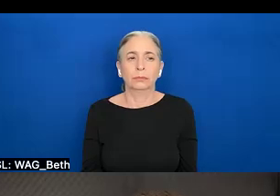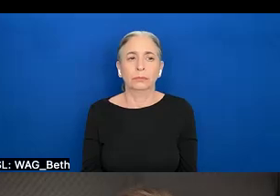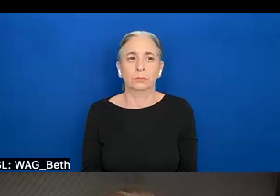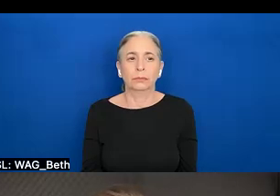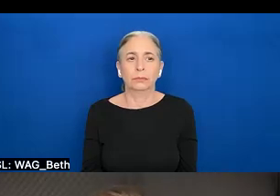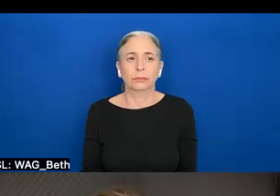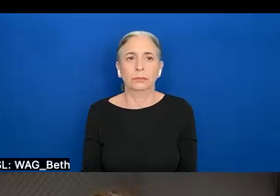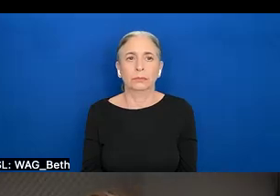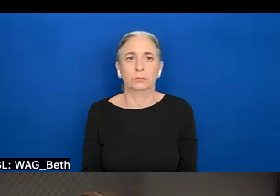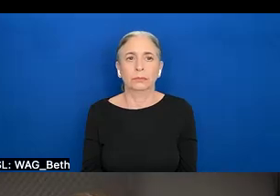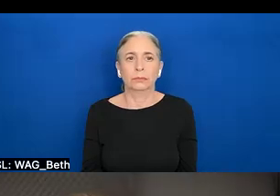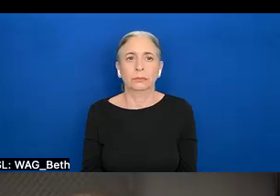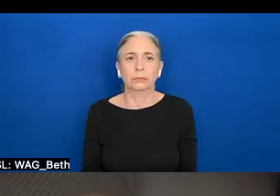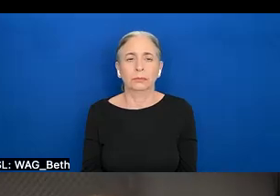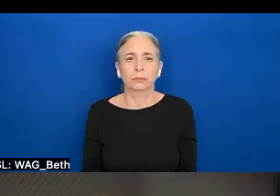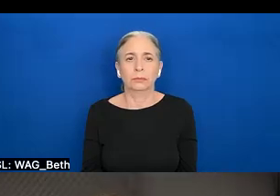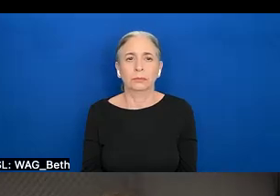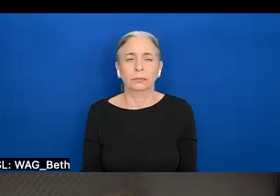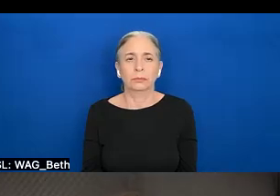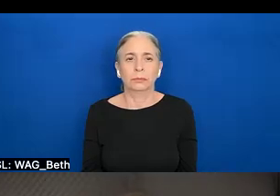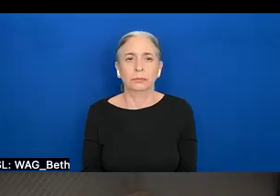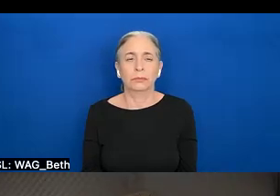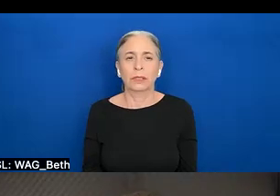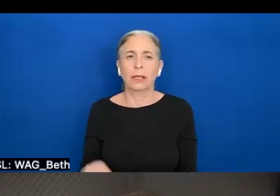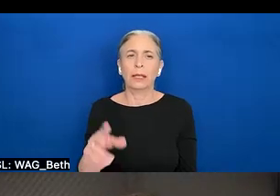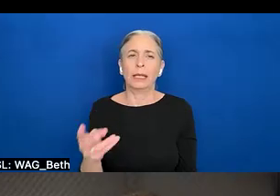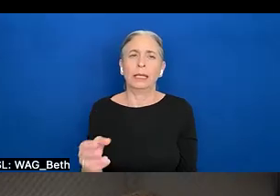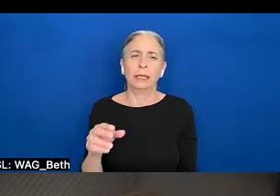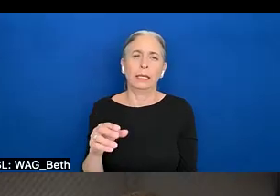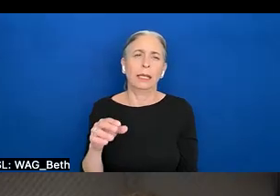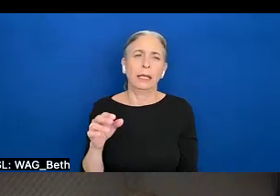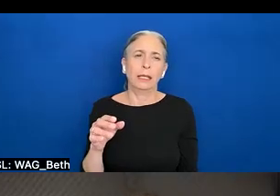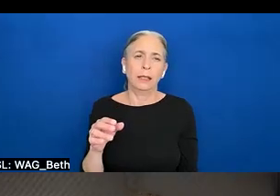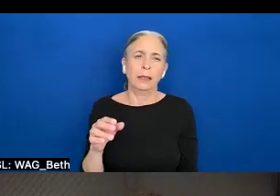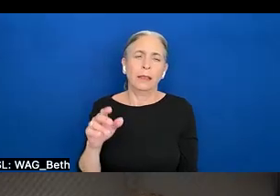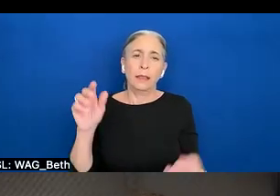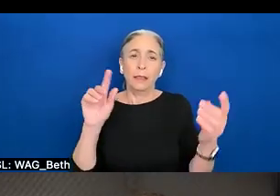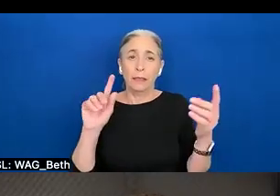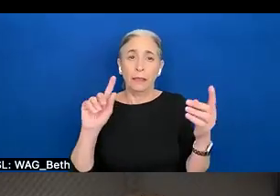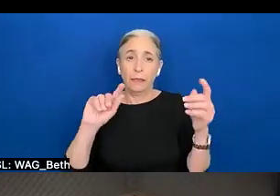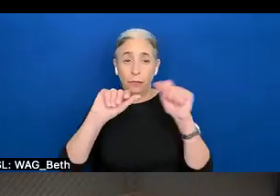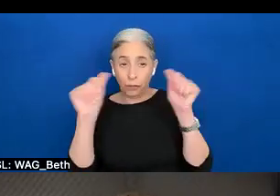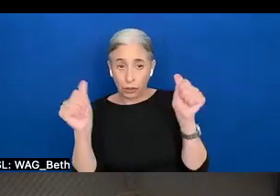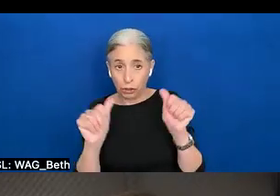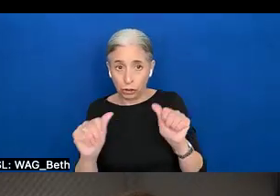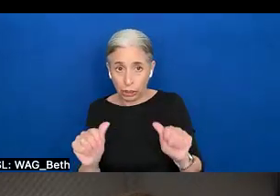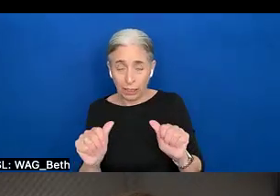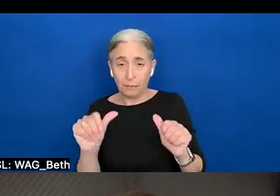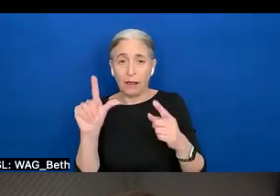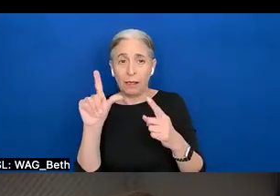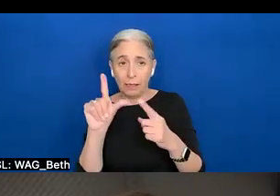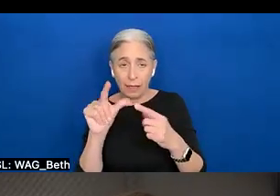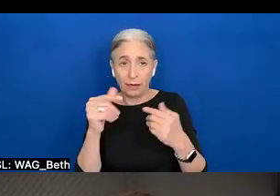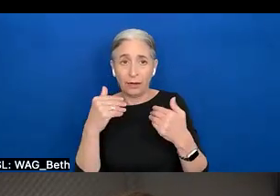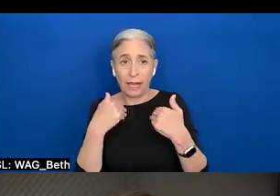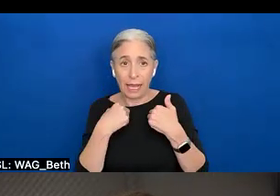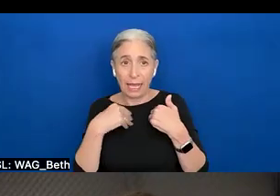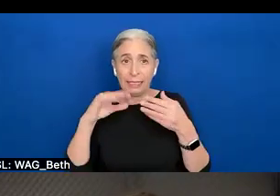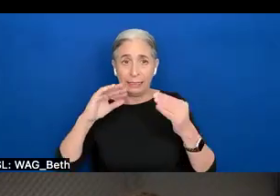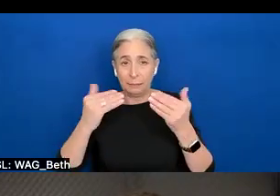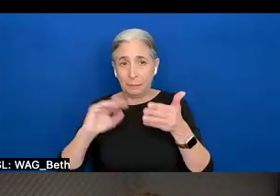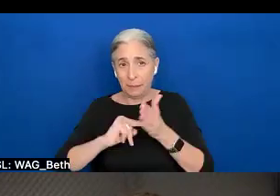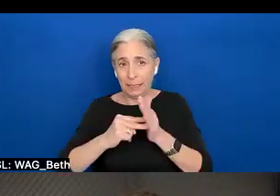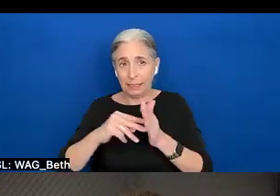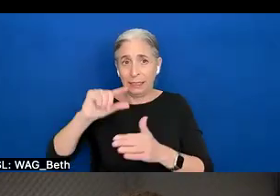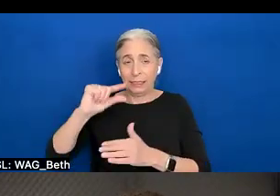Glyph is the shape that a letter can have.